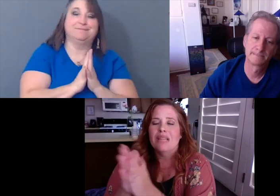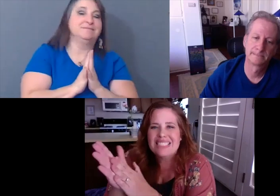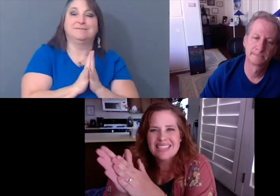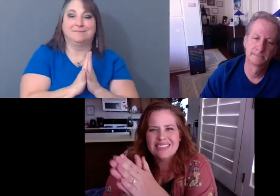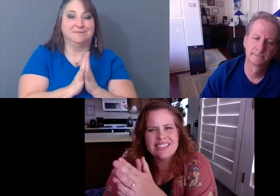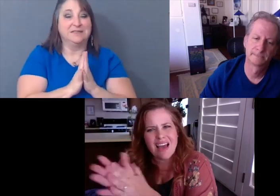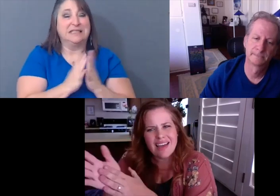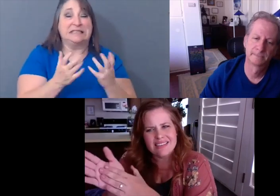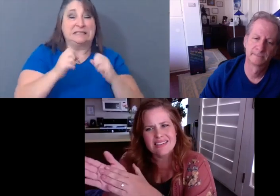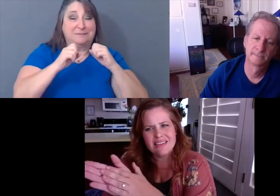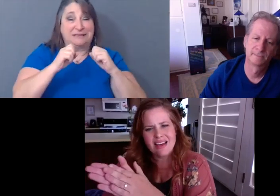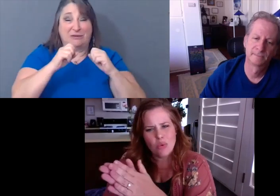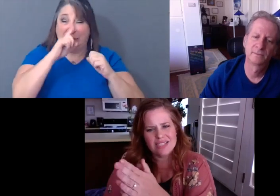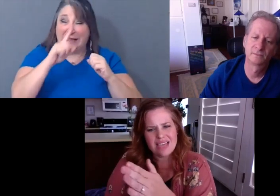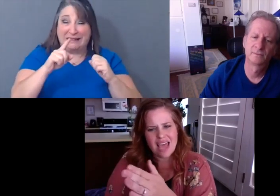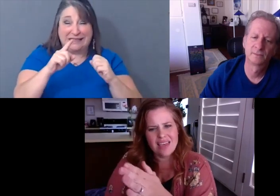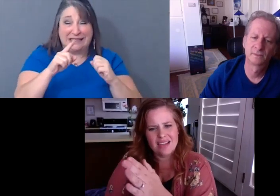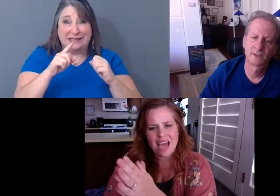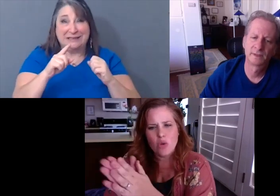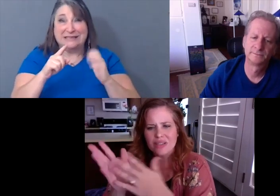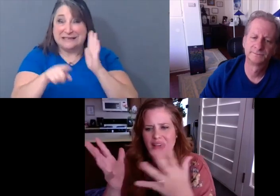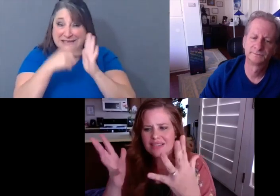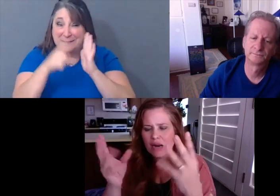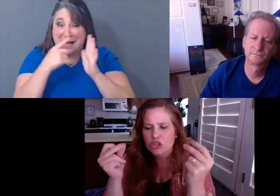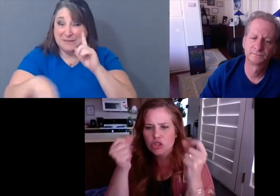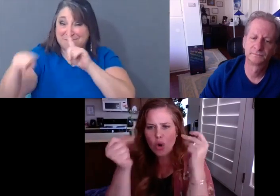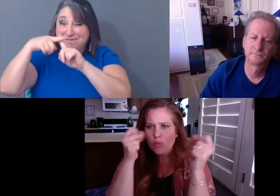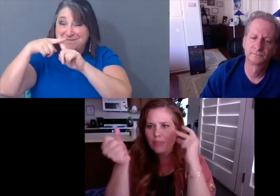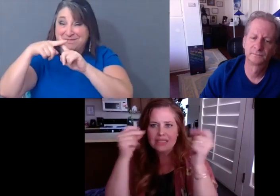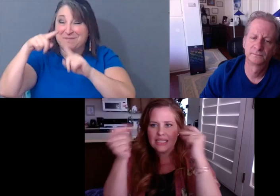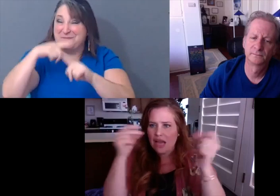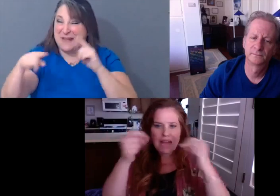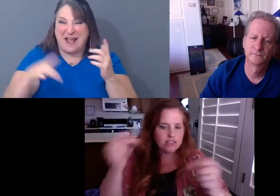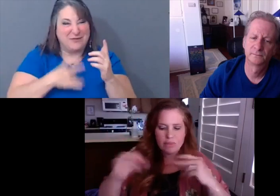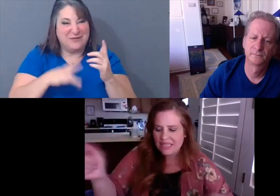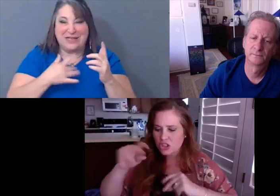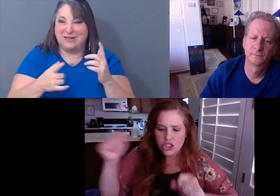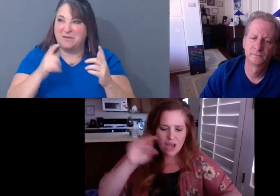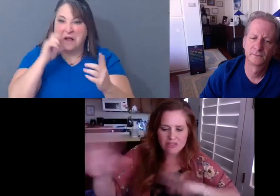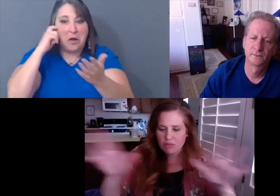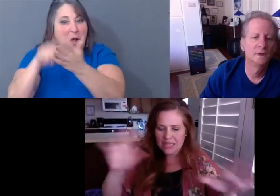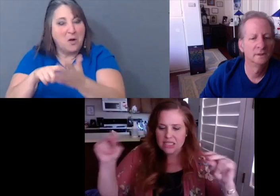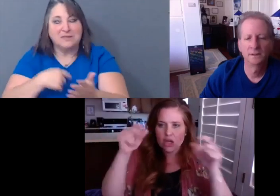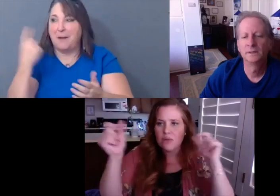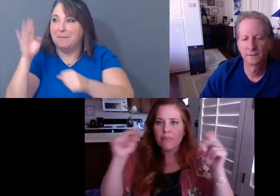a blessing in disguise, I want to say. 'Cause I realized that I'm so busy, I have so many things to do. I have so many things you know,